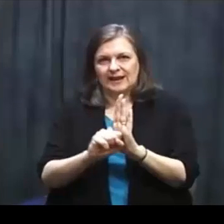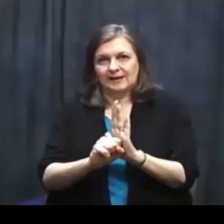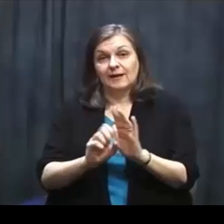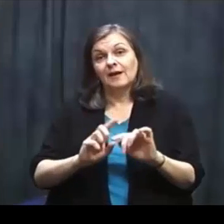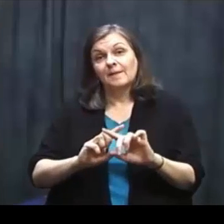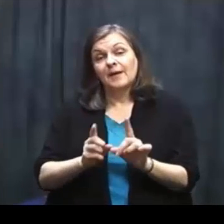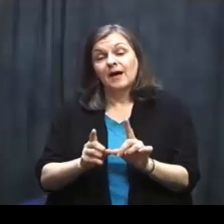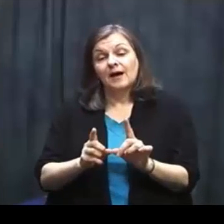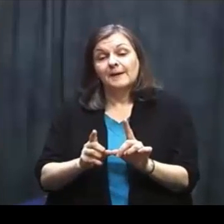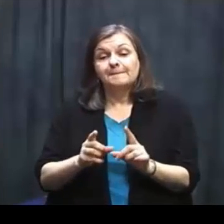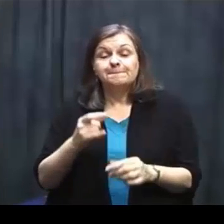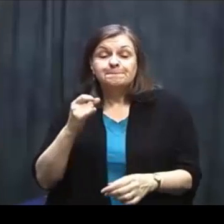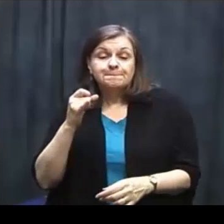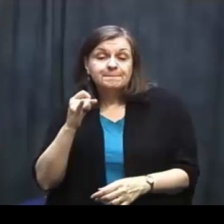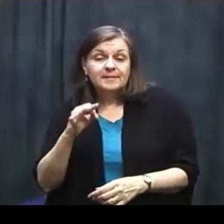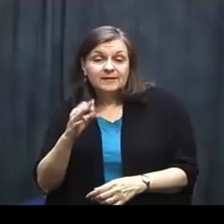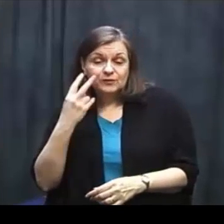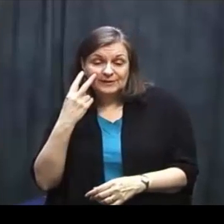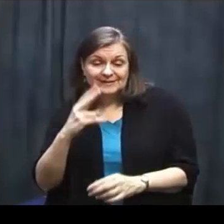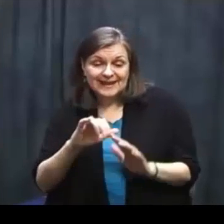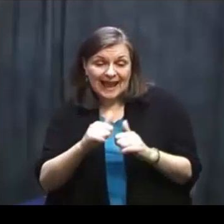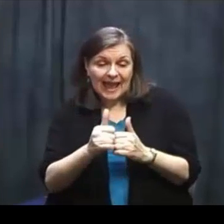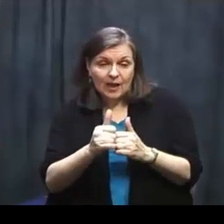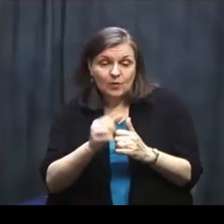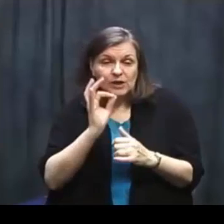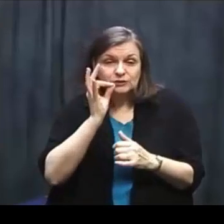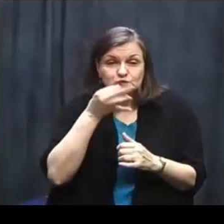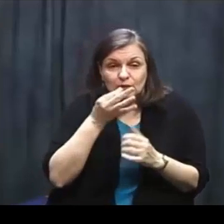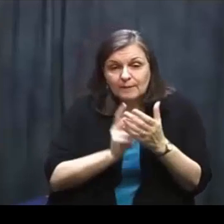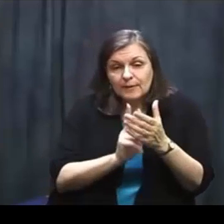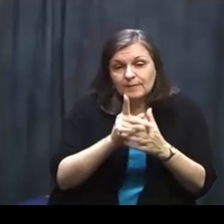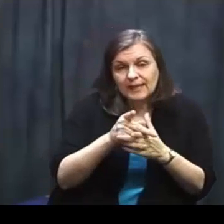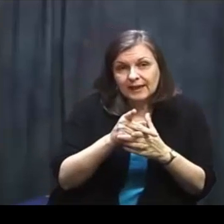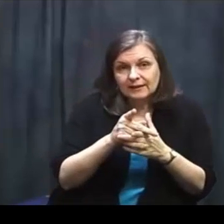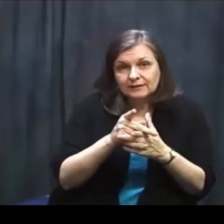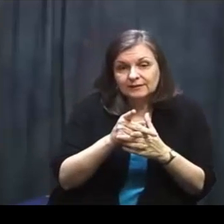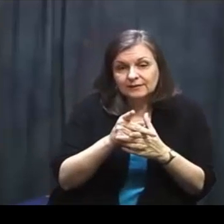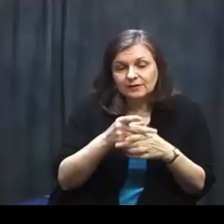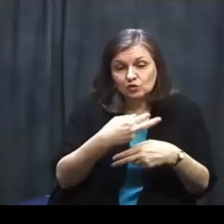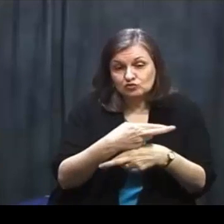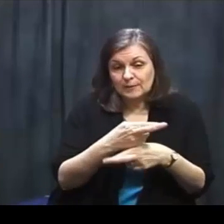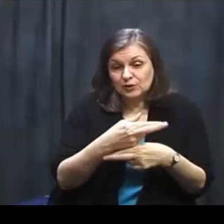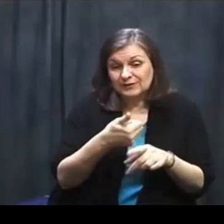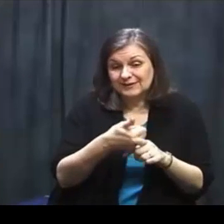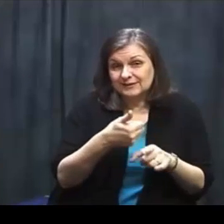but when we look at how a strawberry plant reproduces